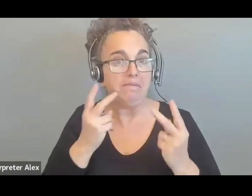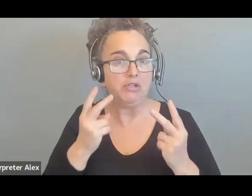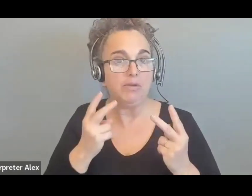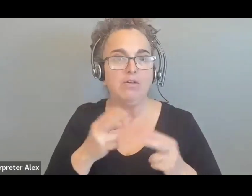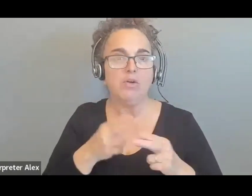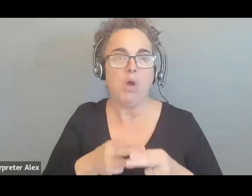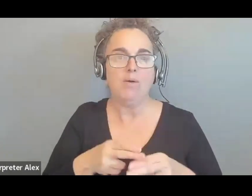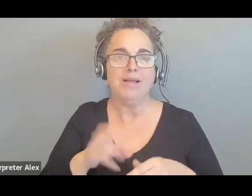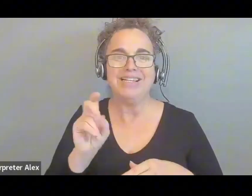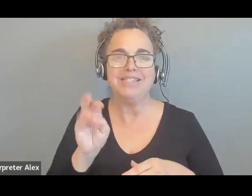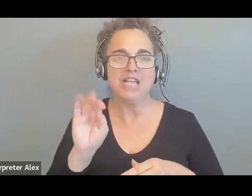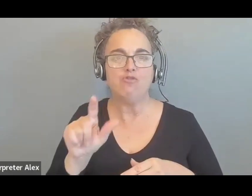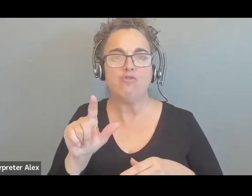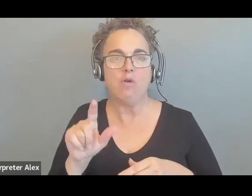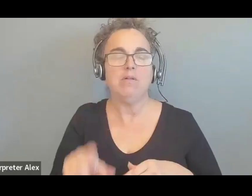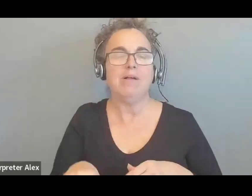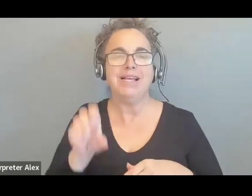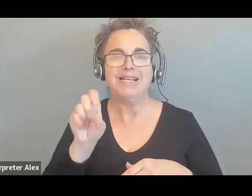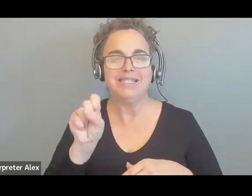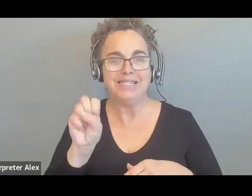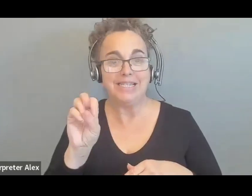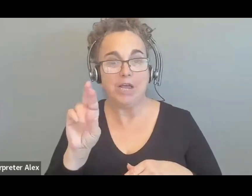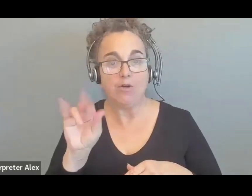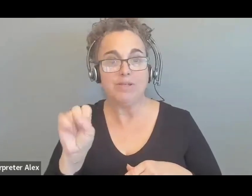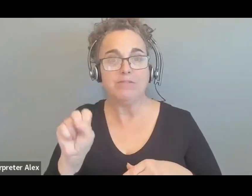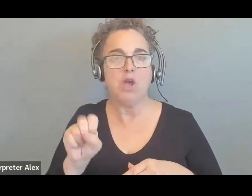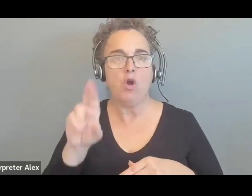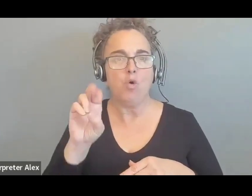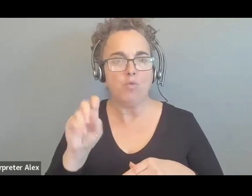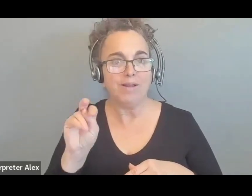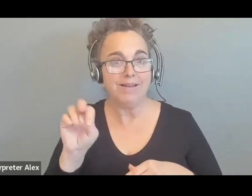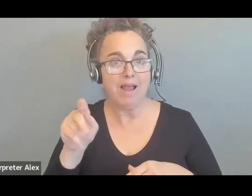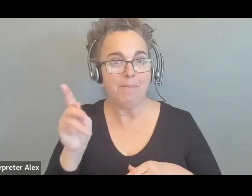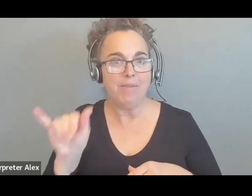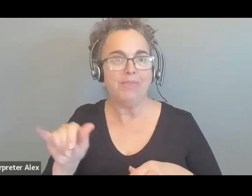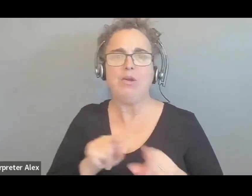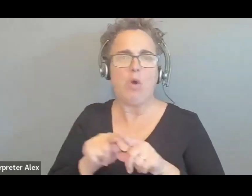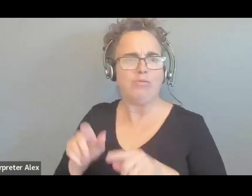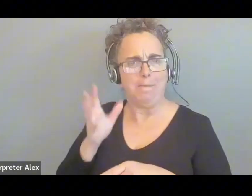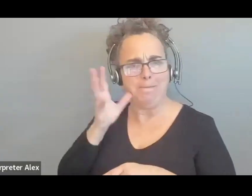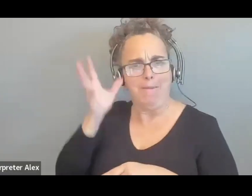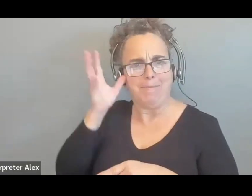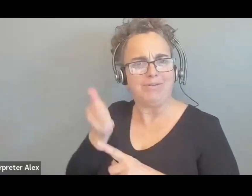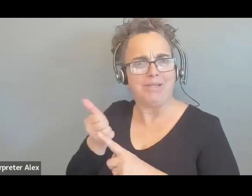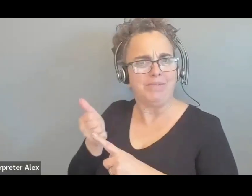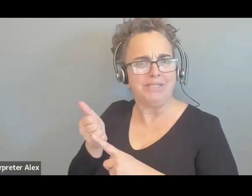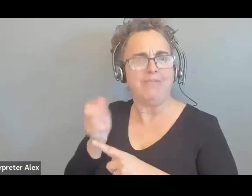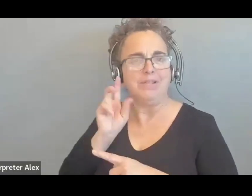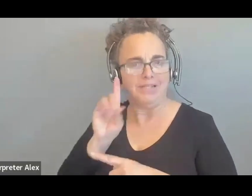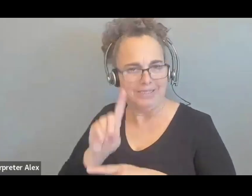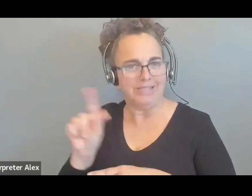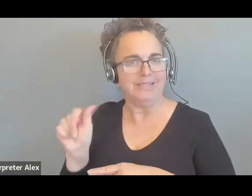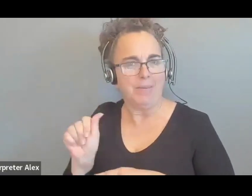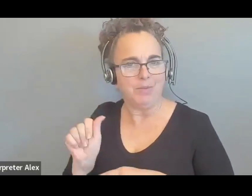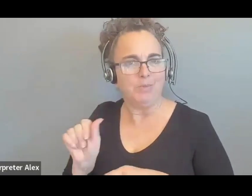Central Serous Retinopathy. And I was raised by two parents with disabilities, which kind of I think set the stage for